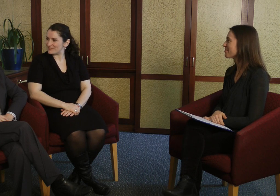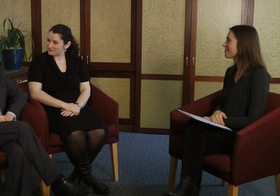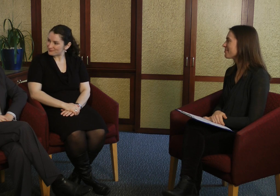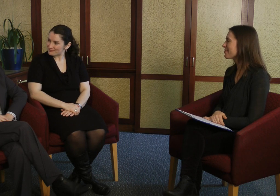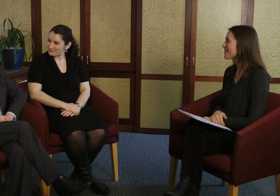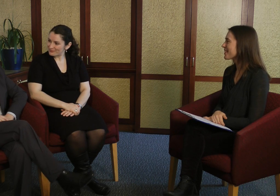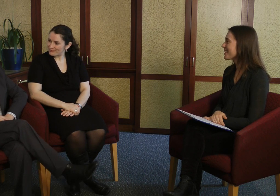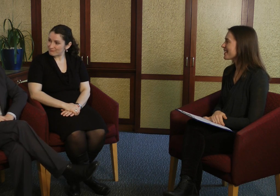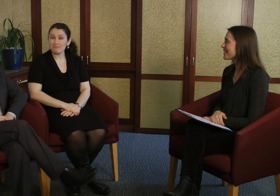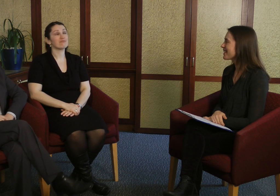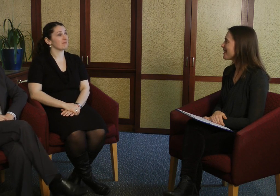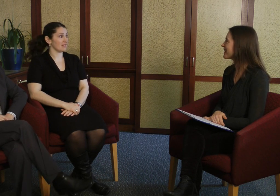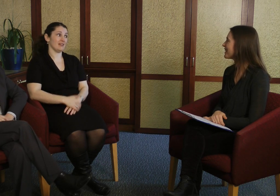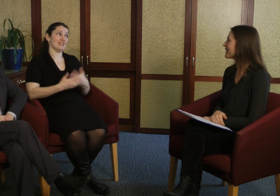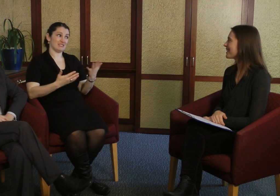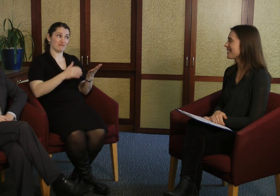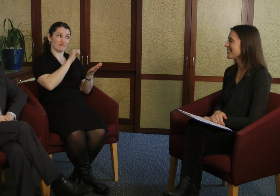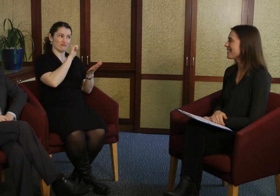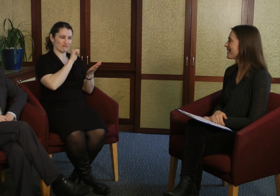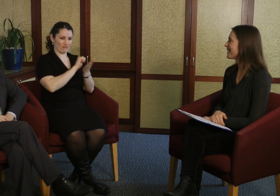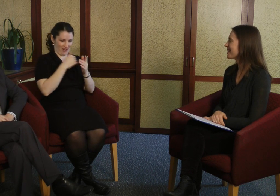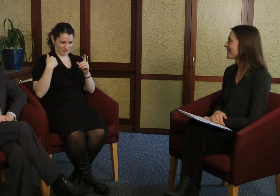settled in? C: Well you're right this is my second week.